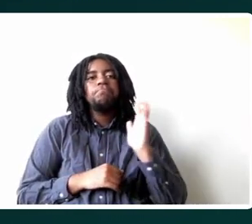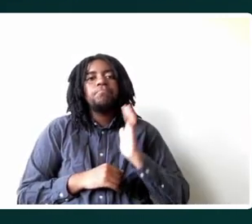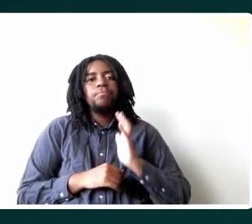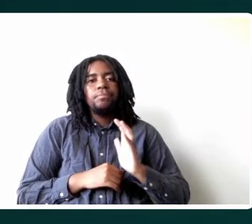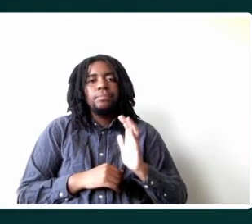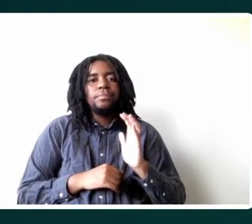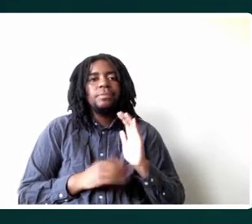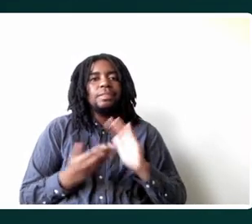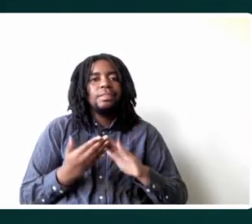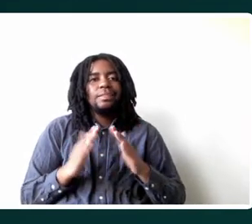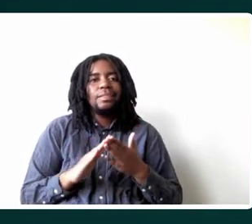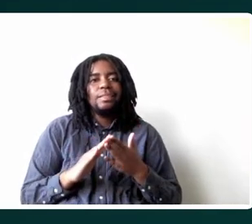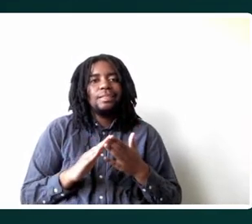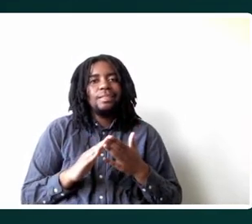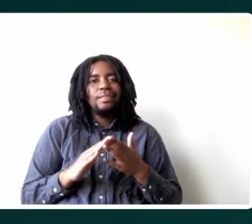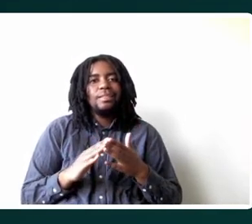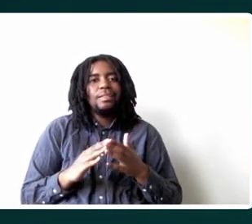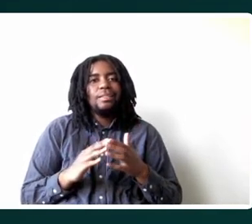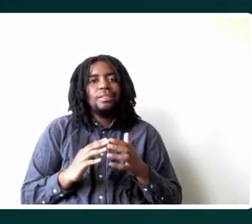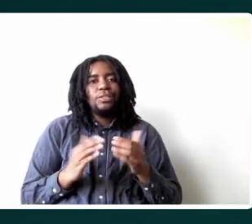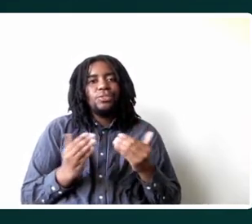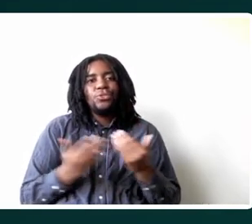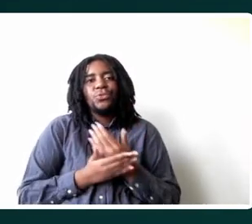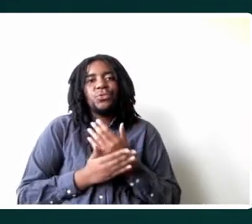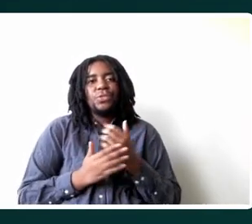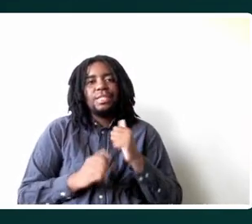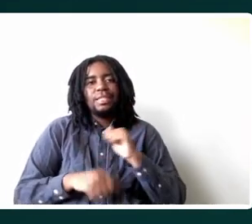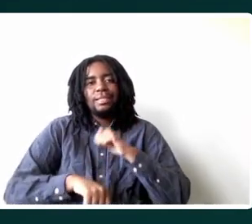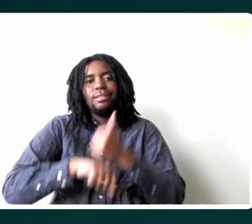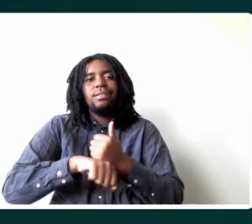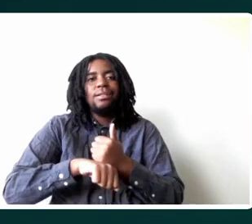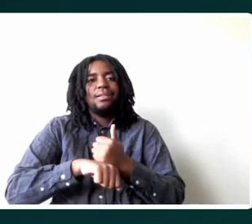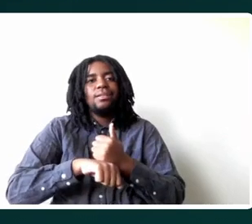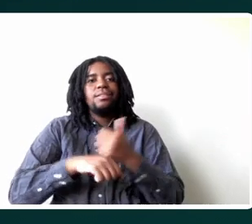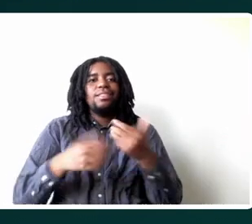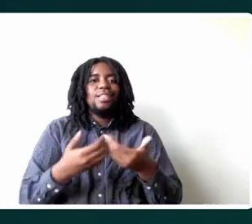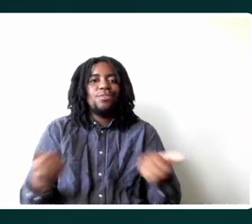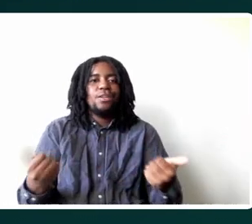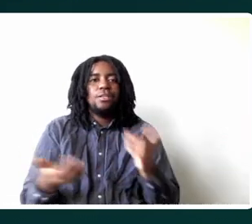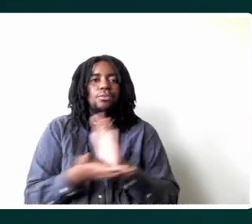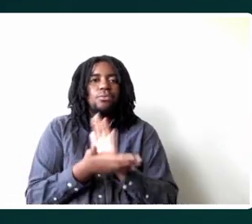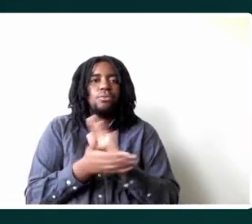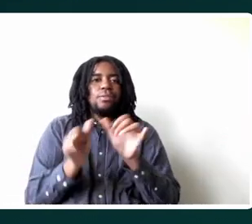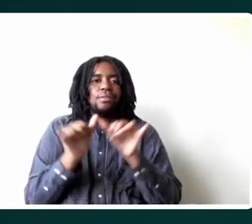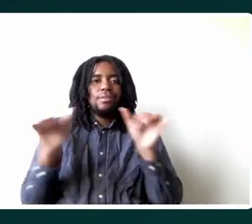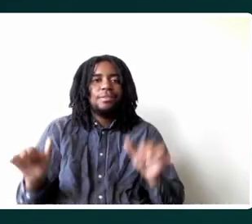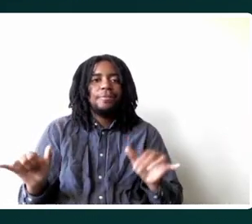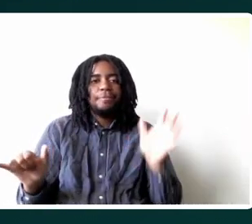a segregated school system. So, it was in 1862, a local legislation that was